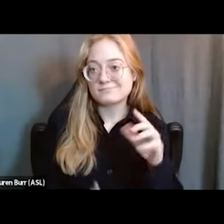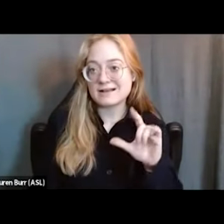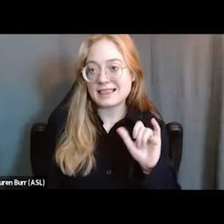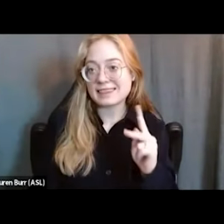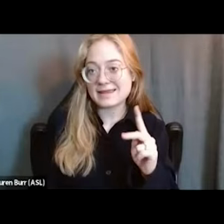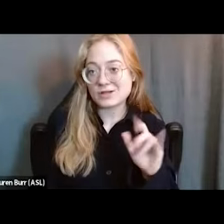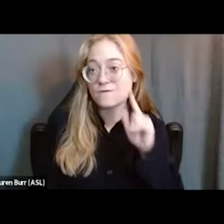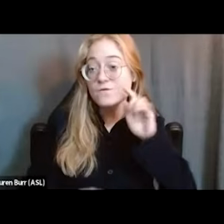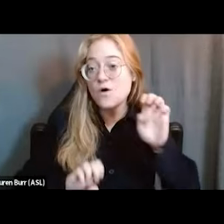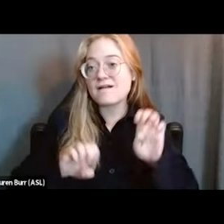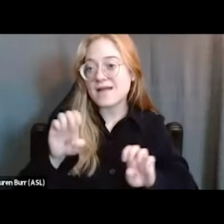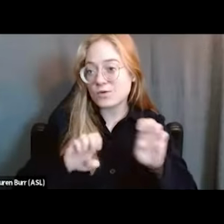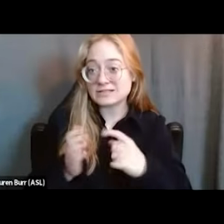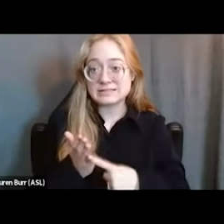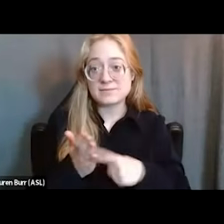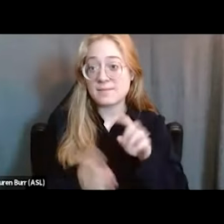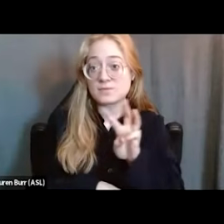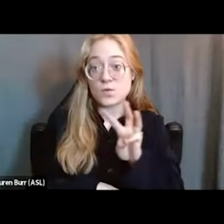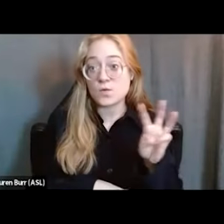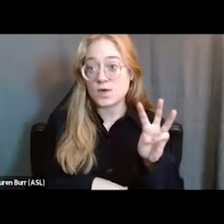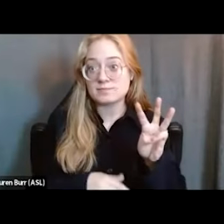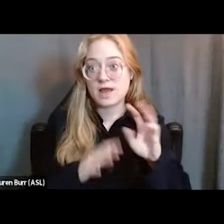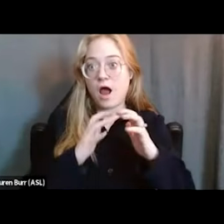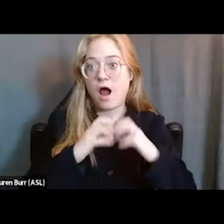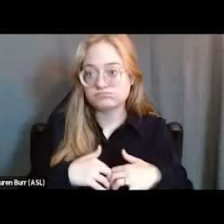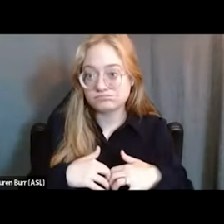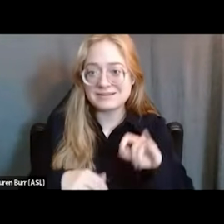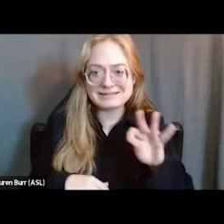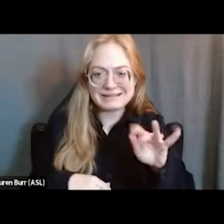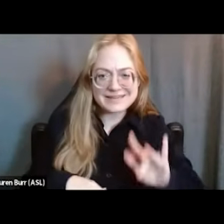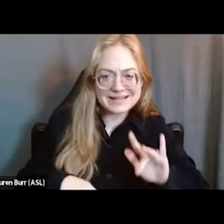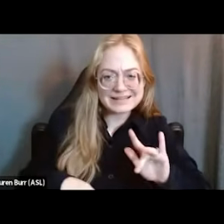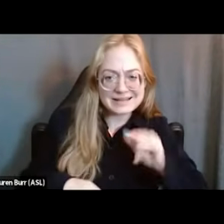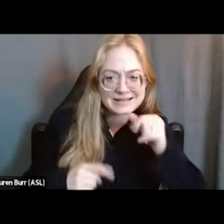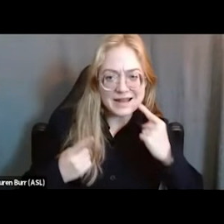gets a little overwhelmed at the end, so if that doesn't work for you the first time, just give it a few minutes, refresh.